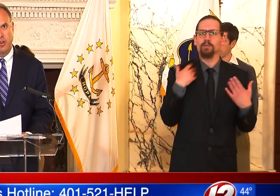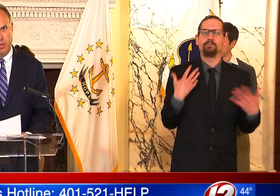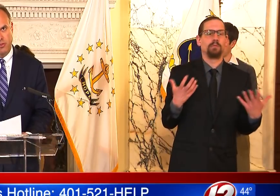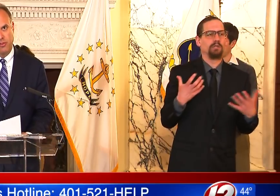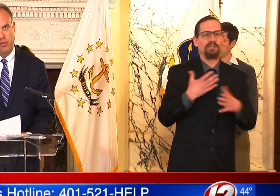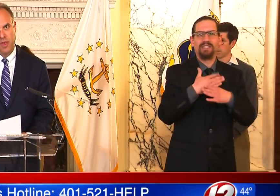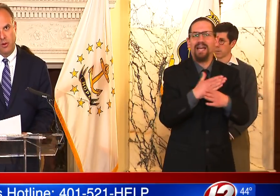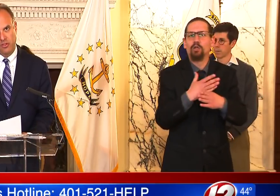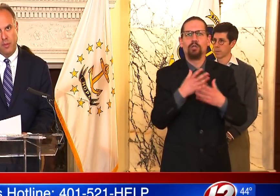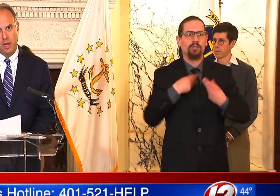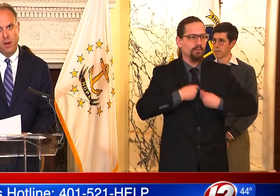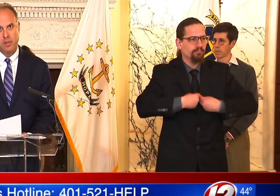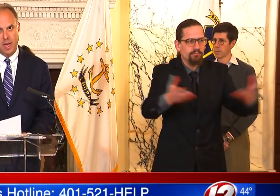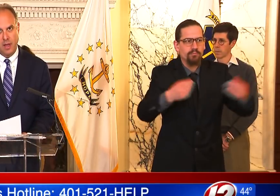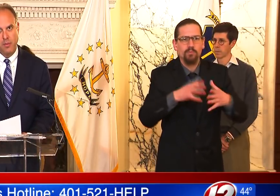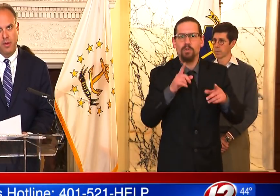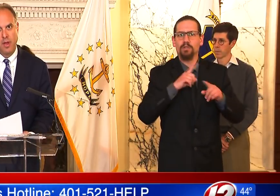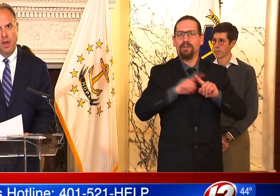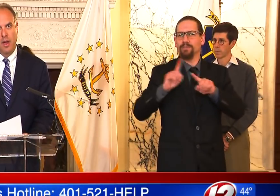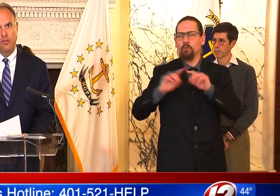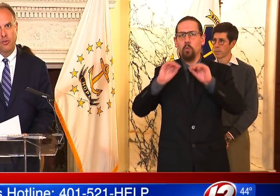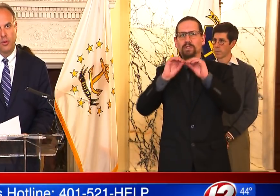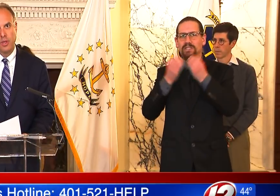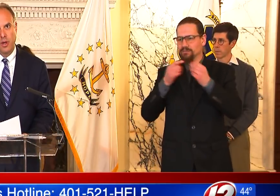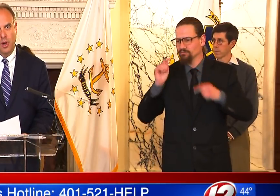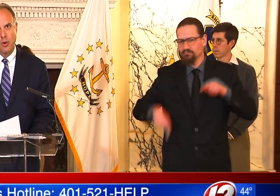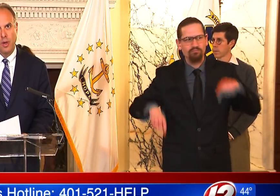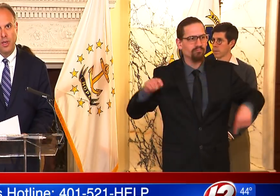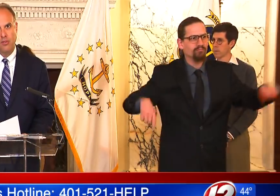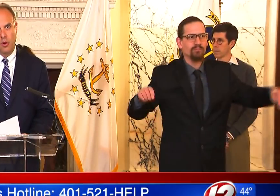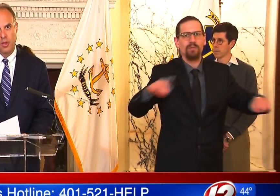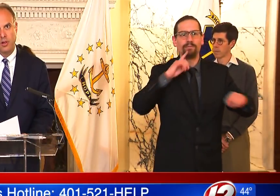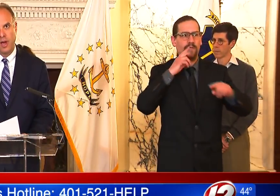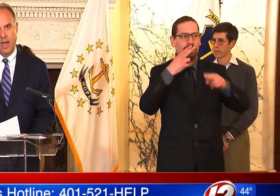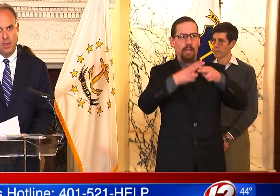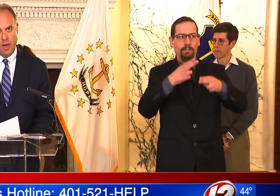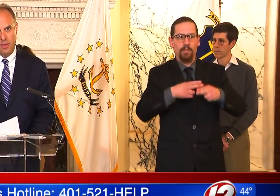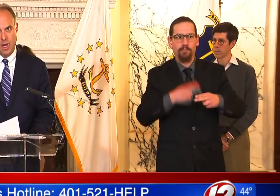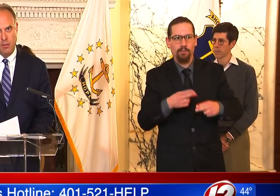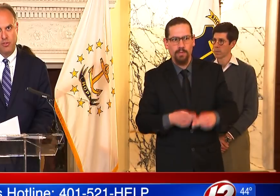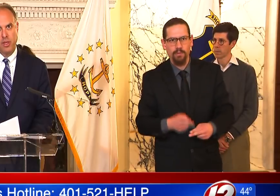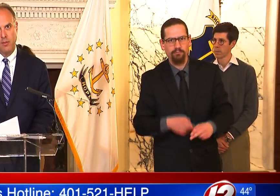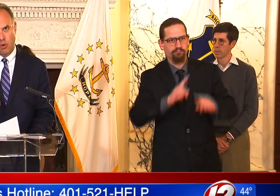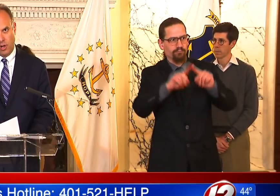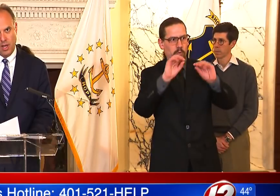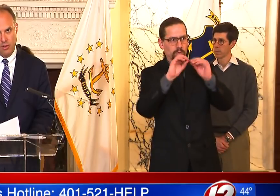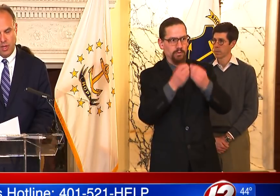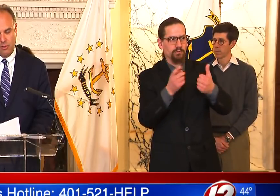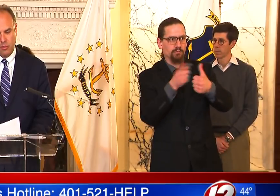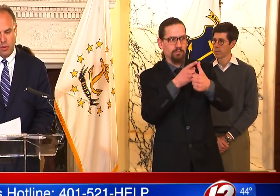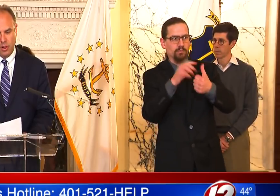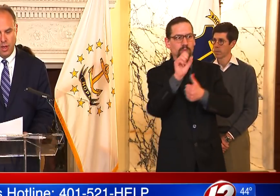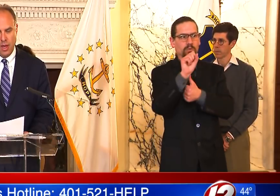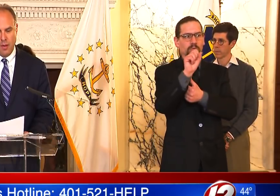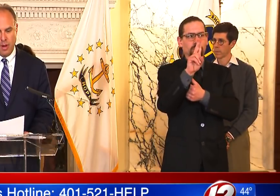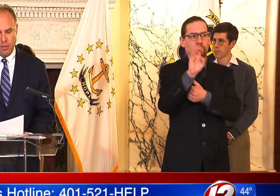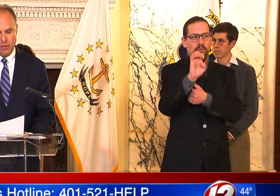AS I CONCLUDE, I WANT TO SHARE SOME OF THE PHENOMENAL ORGANIZATIONS AND BUSINESSES